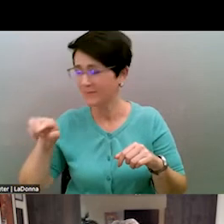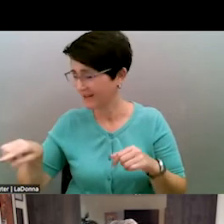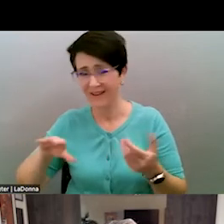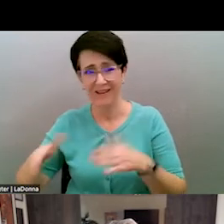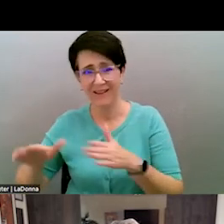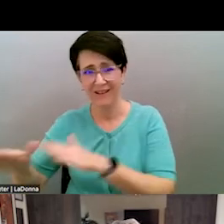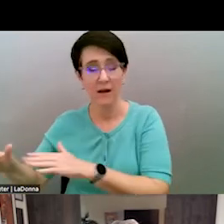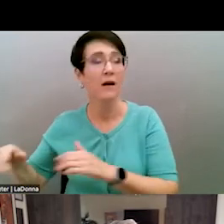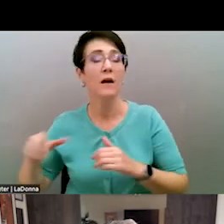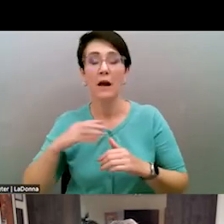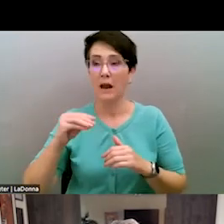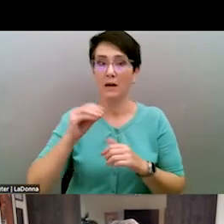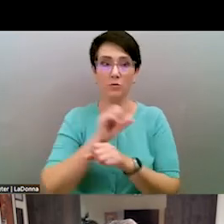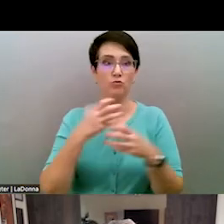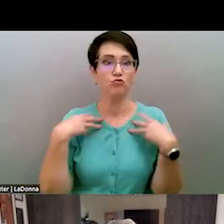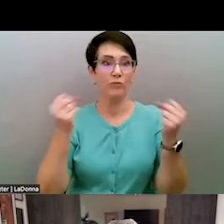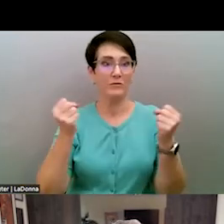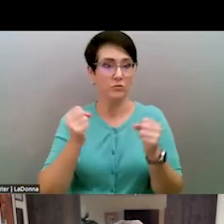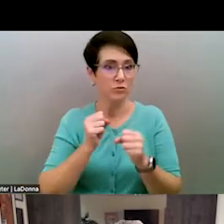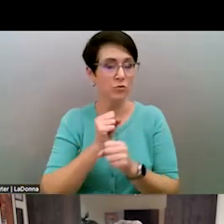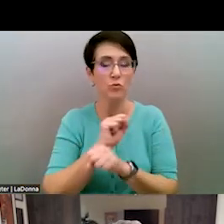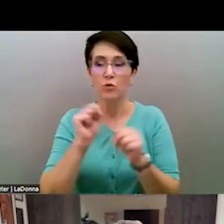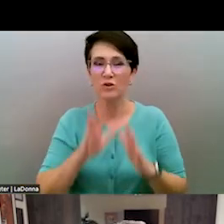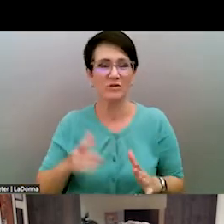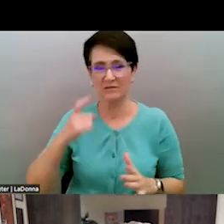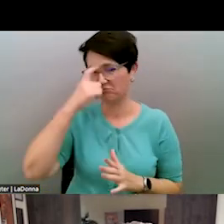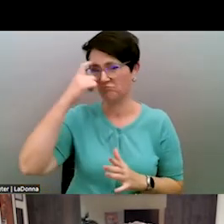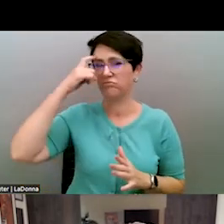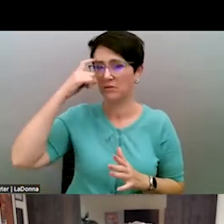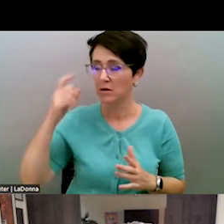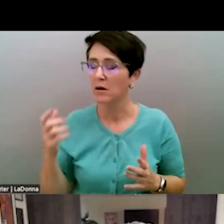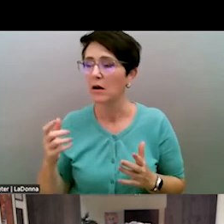HORRIBLE THINGS, RESULT OF DOING ALL THIS. WHY DON'T WE GO UPSTREAM AND SEE WHY